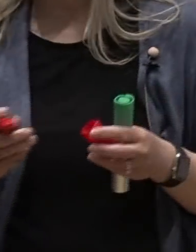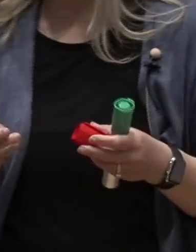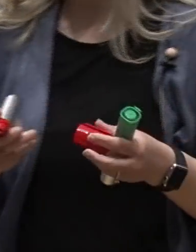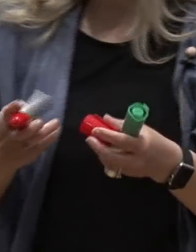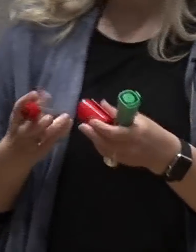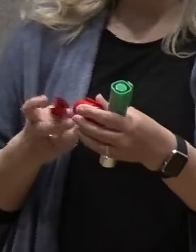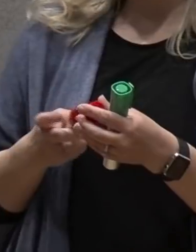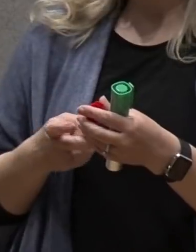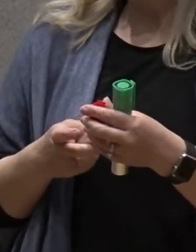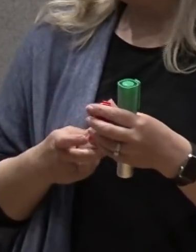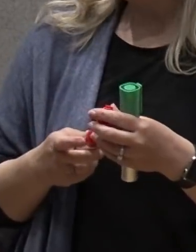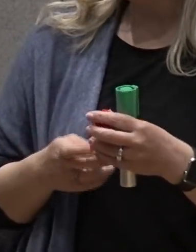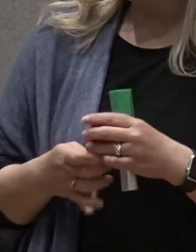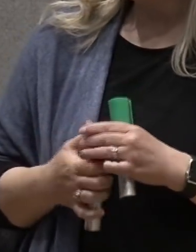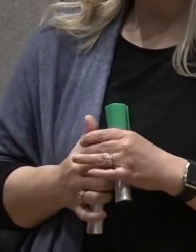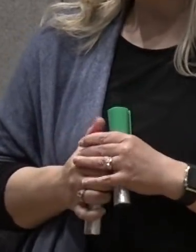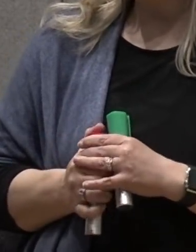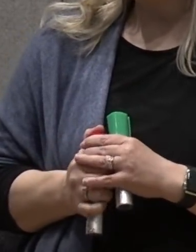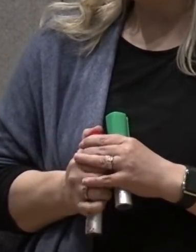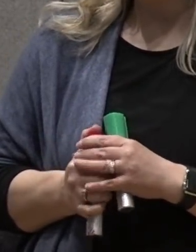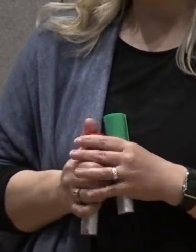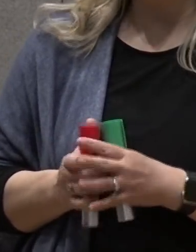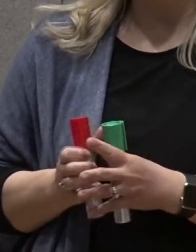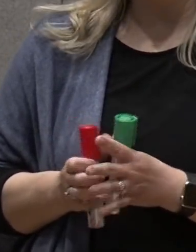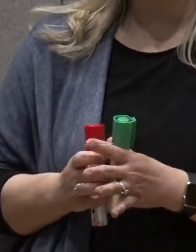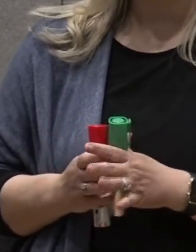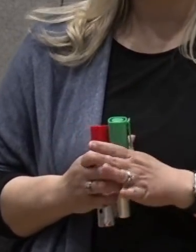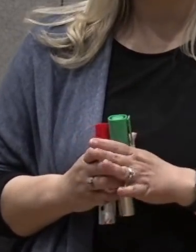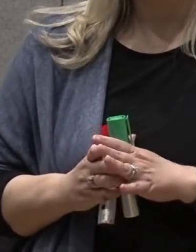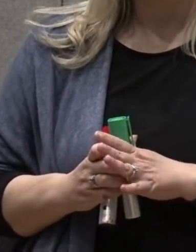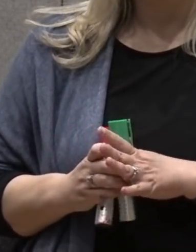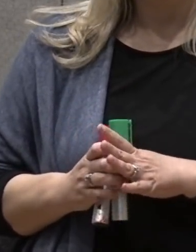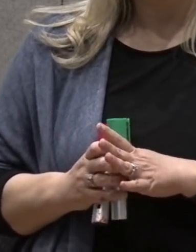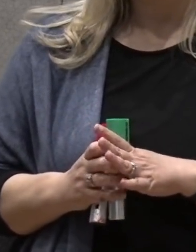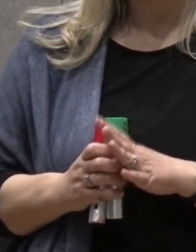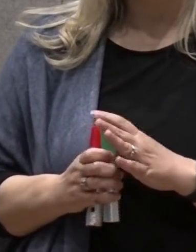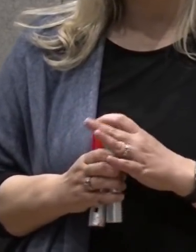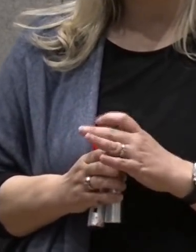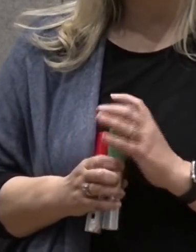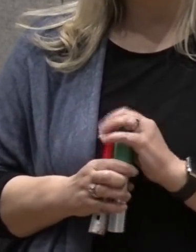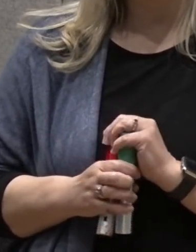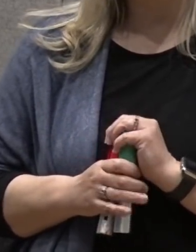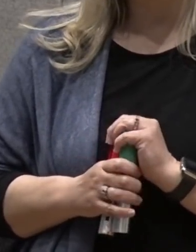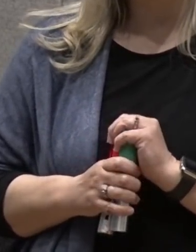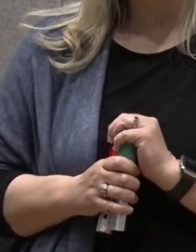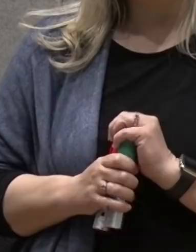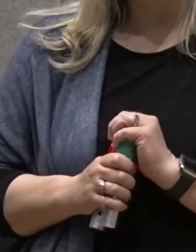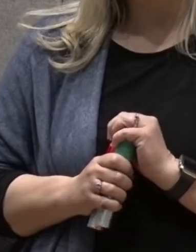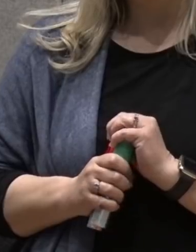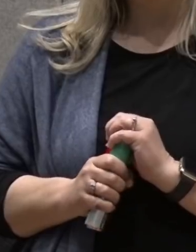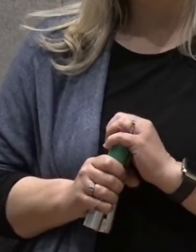Let's focus on being kind today as we go throughout our day. So one thing that I really like about this poem,